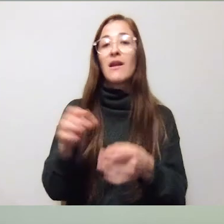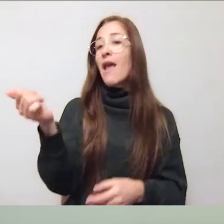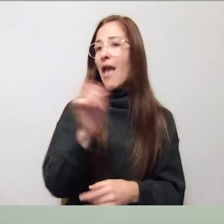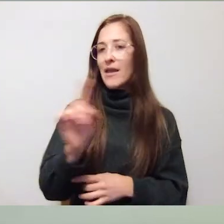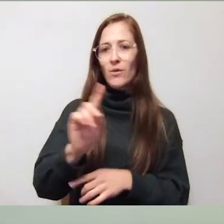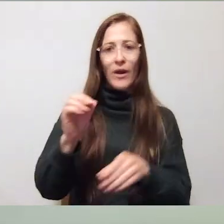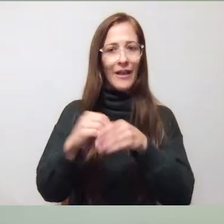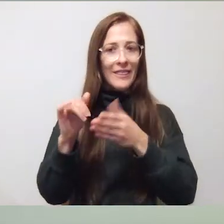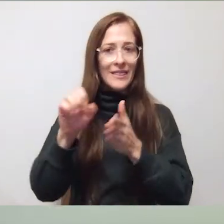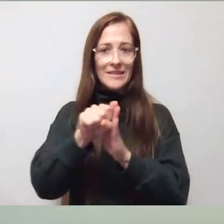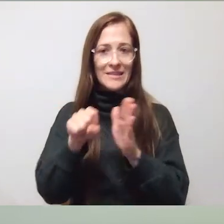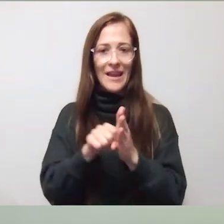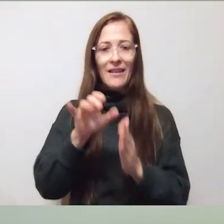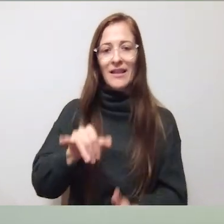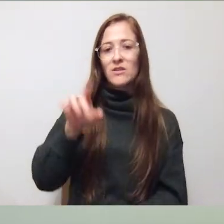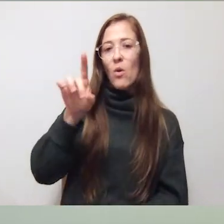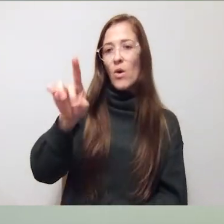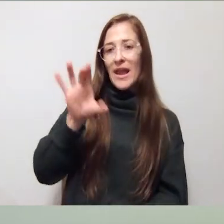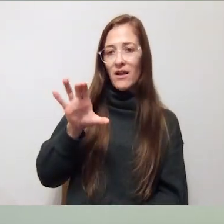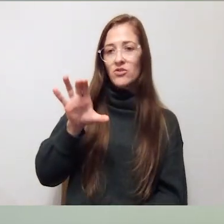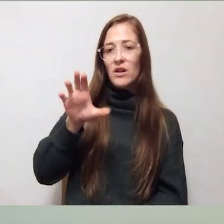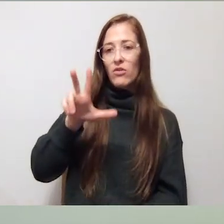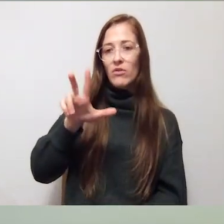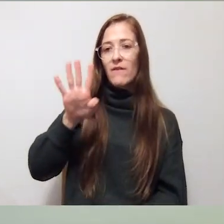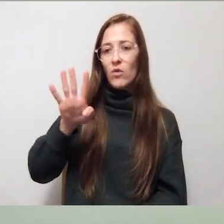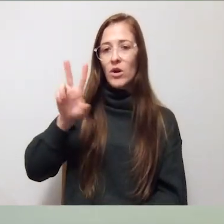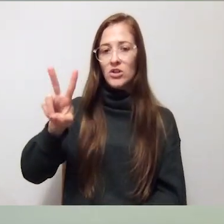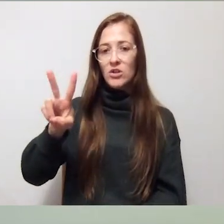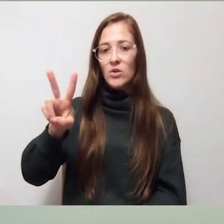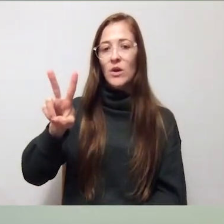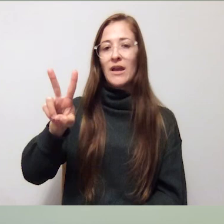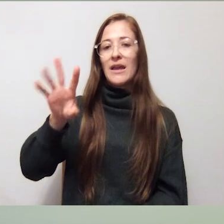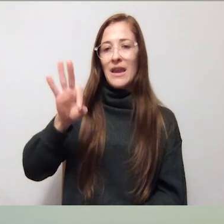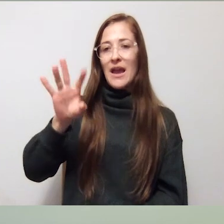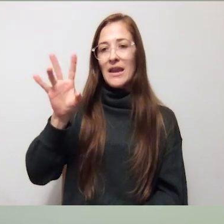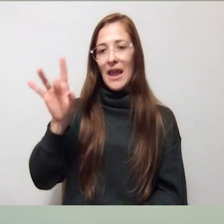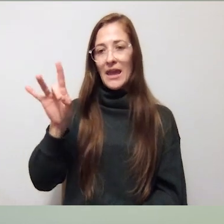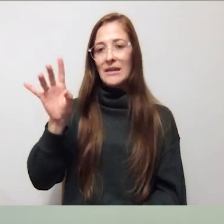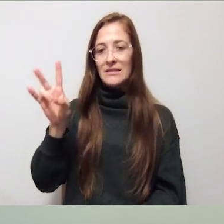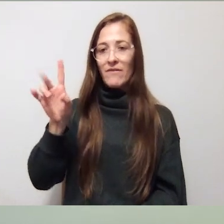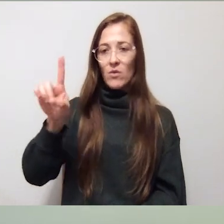That number is 1-800-342-9871. And again, that is answered.